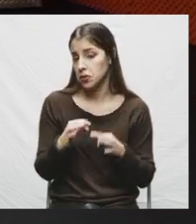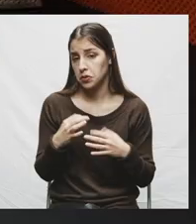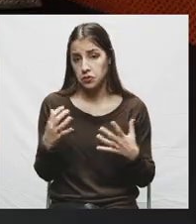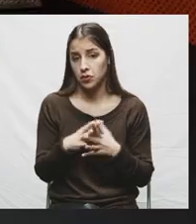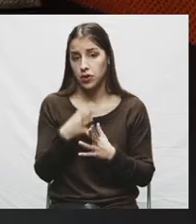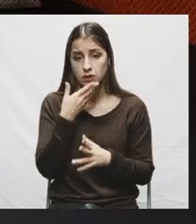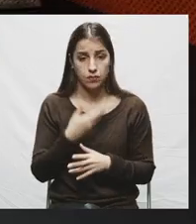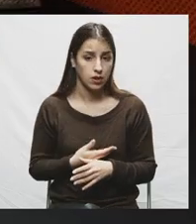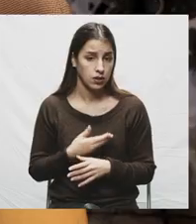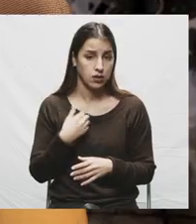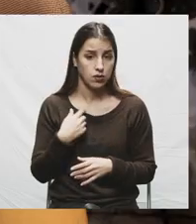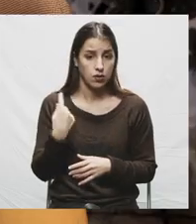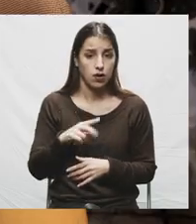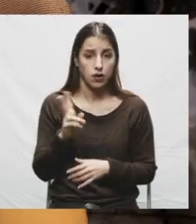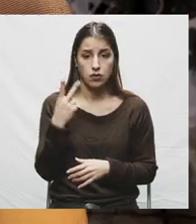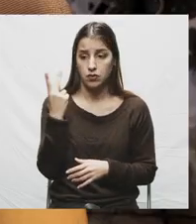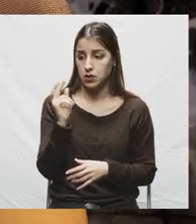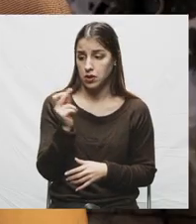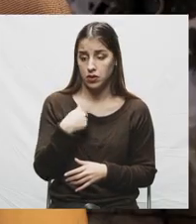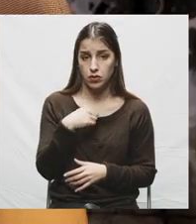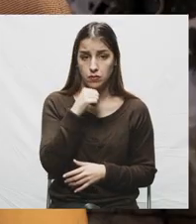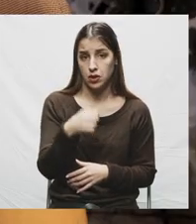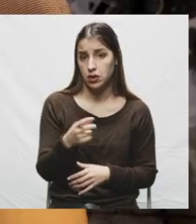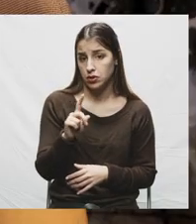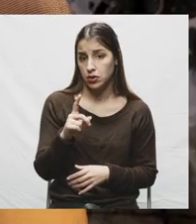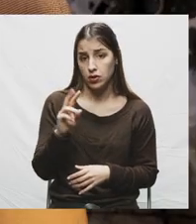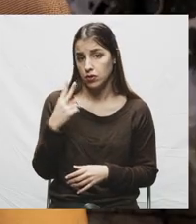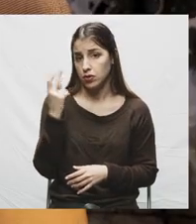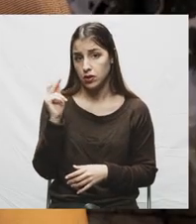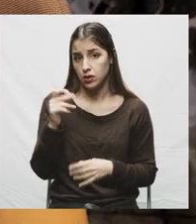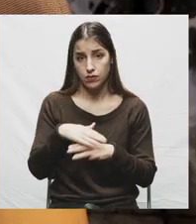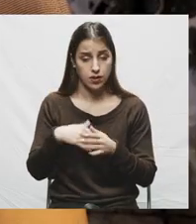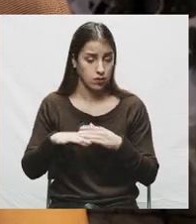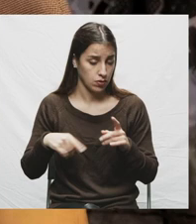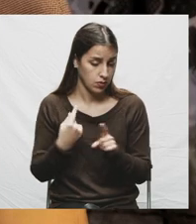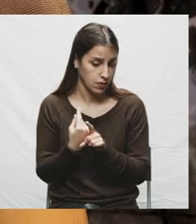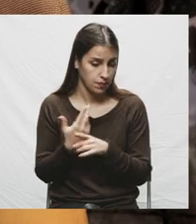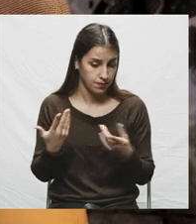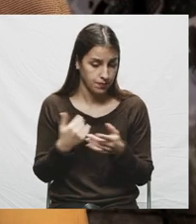It’d be okay, it was an experience I lived, it was 2 years I didn't consider wasted, 2 years doing something else.